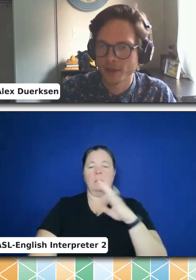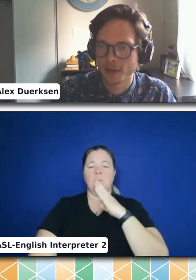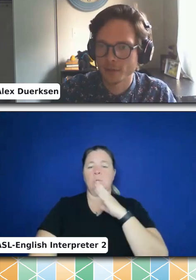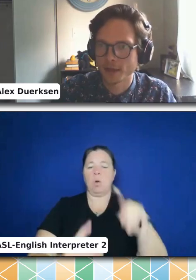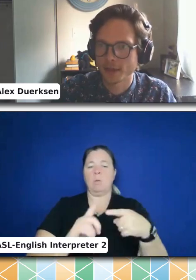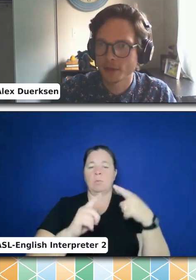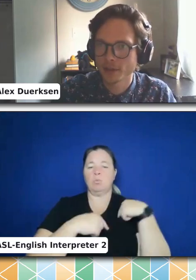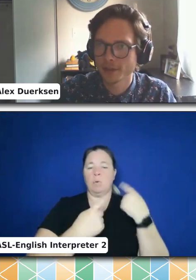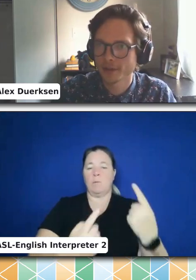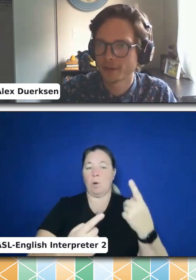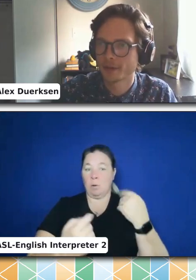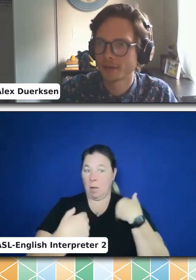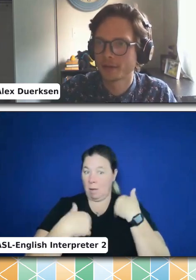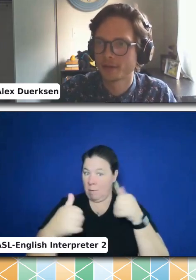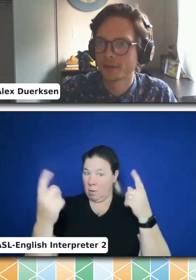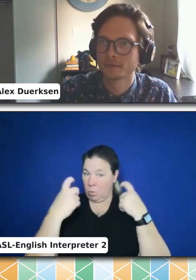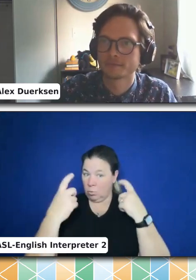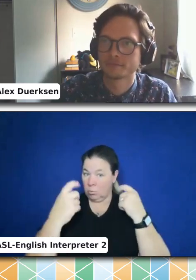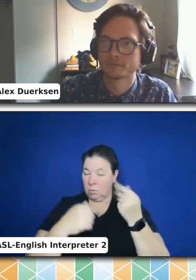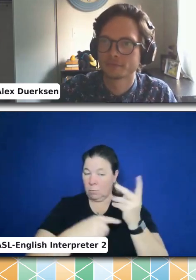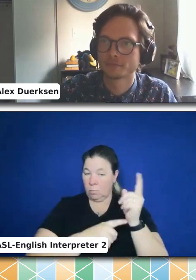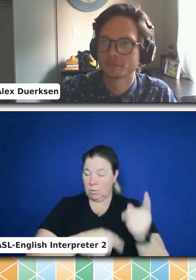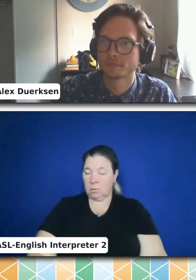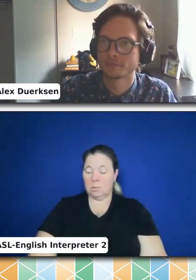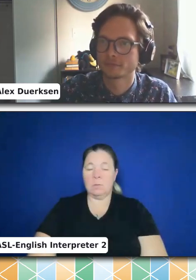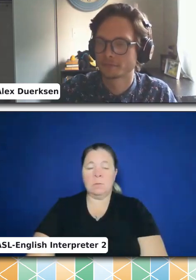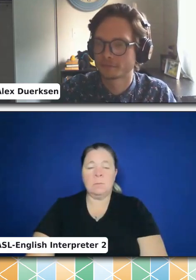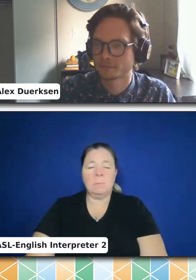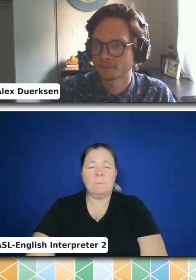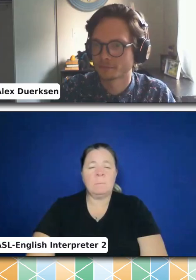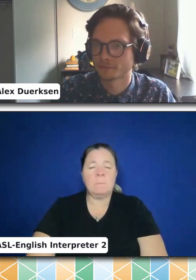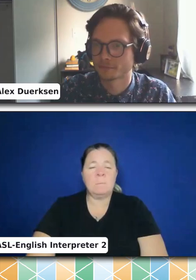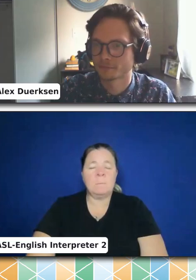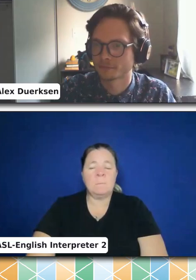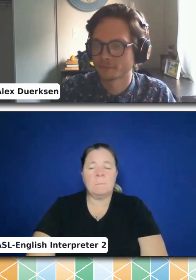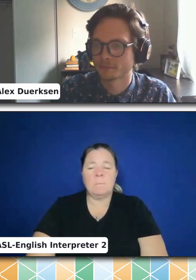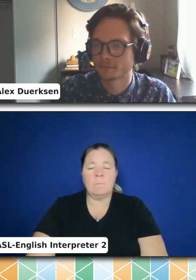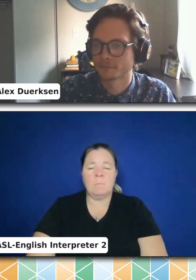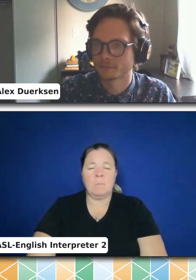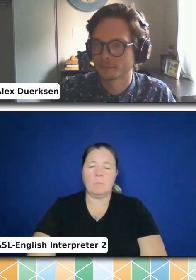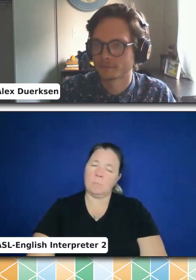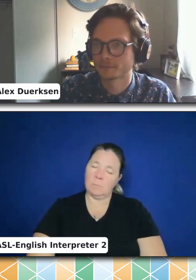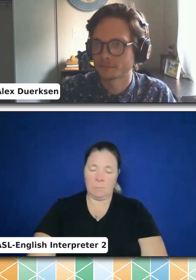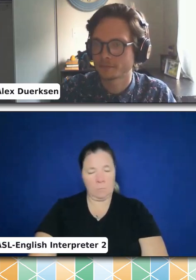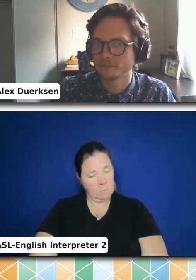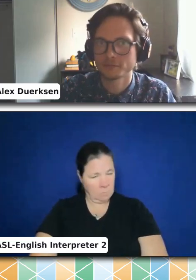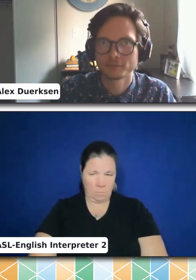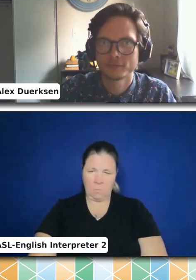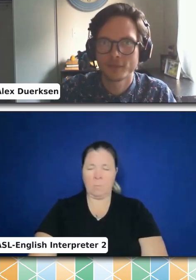Yeah.